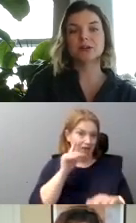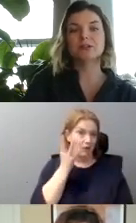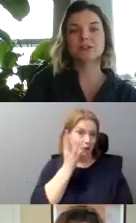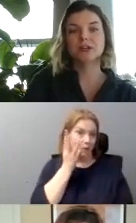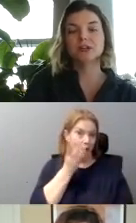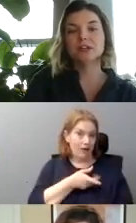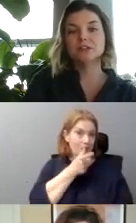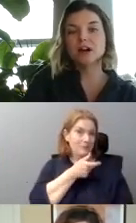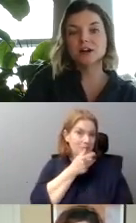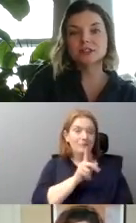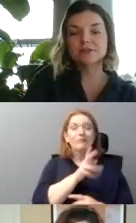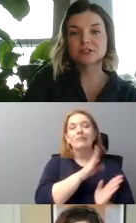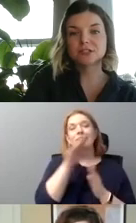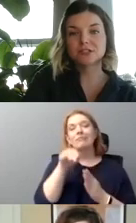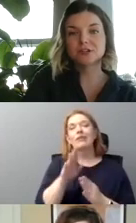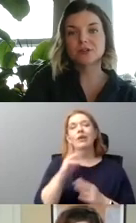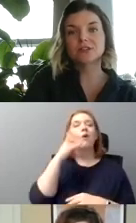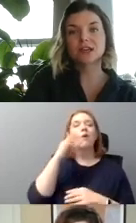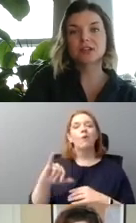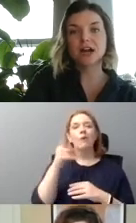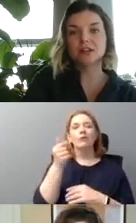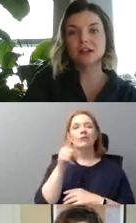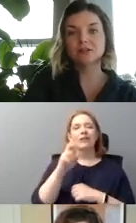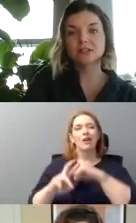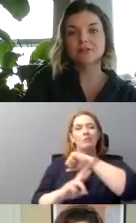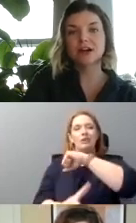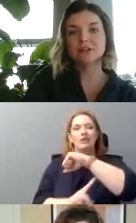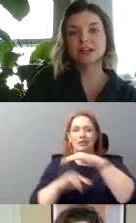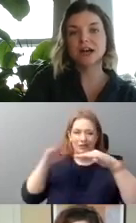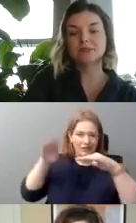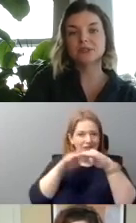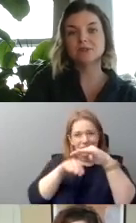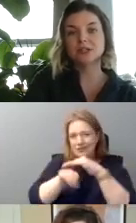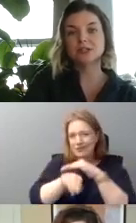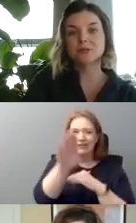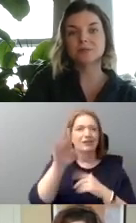Bridge into the heart of San Francisco where the David Ireland House at 500 Capp Street awaits you.